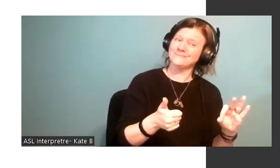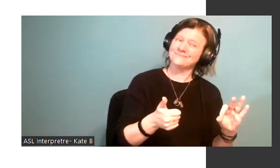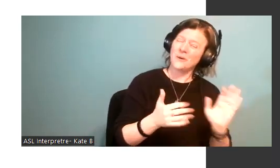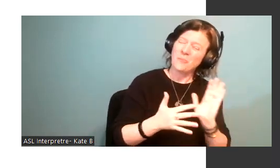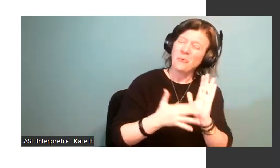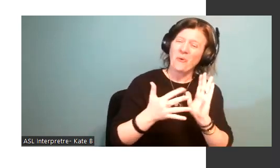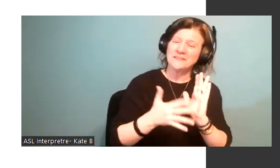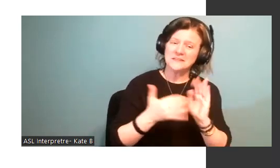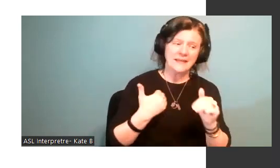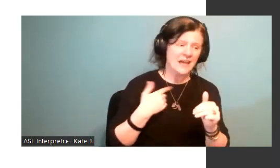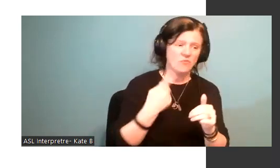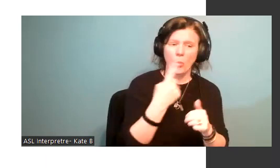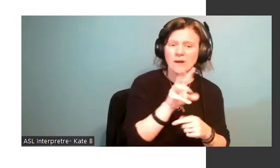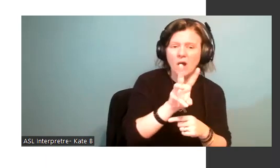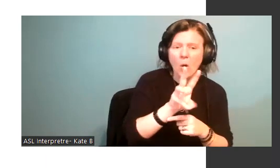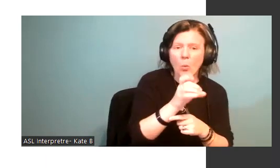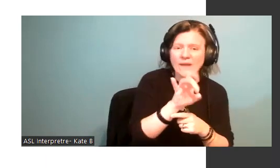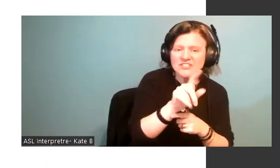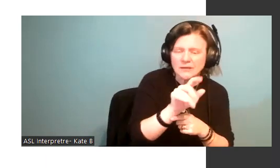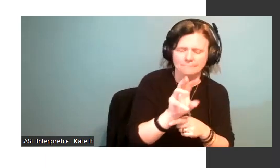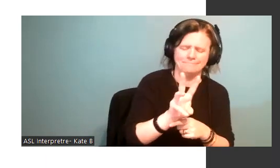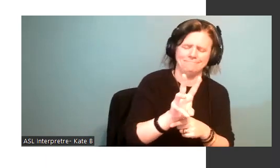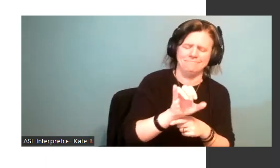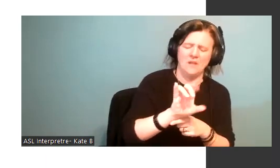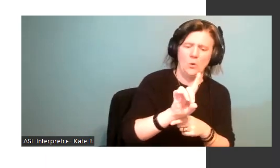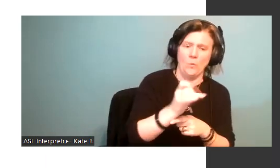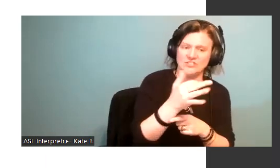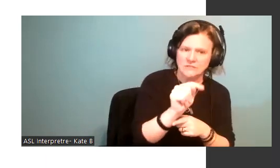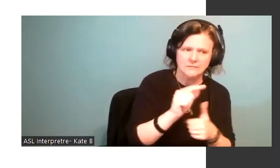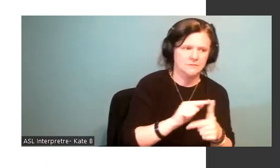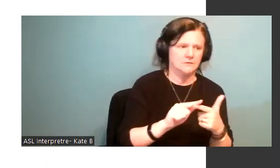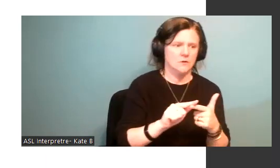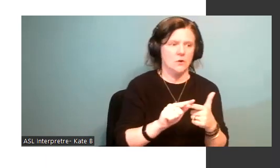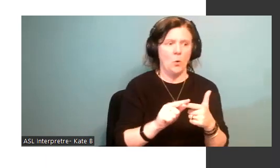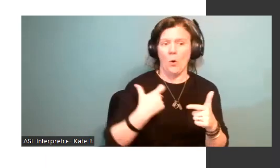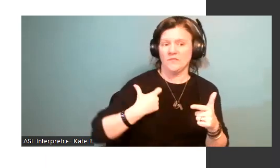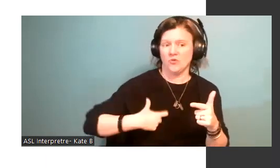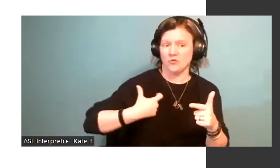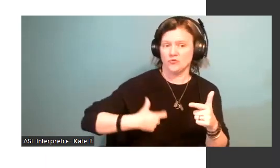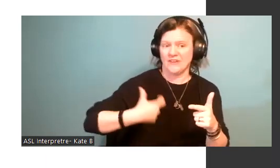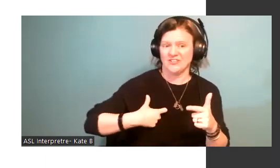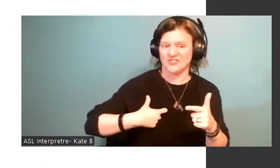reason we bring it up is because both Karl and I do testing. We see a lot of websites quite good,